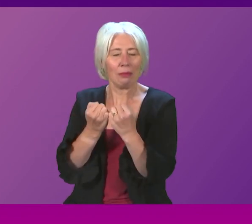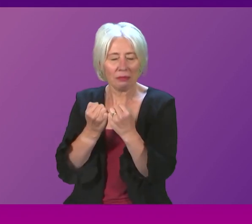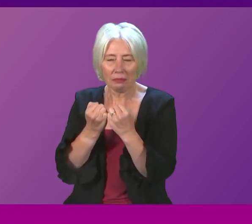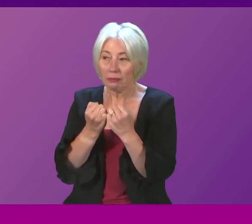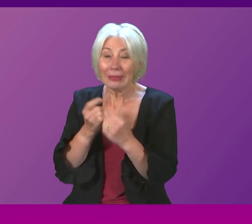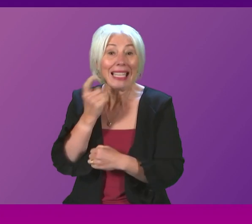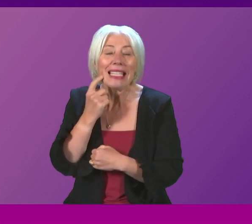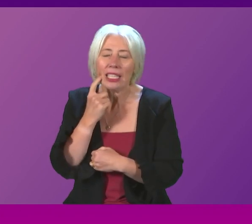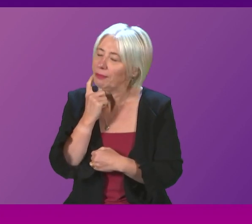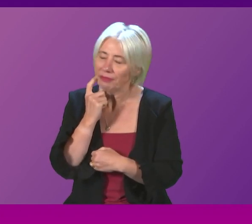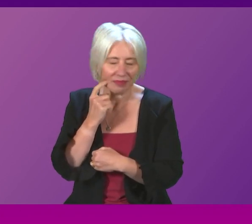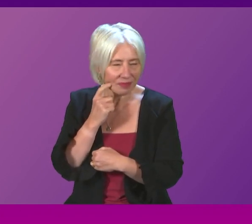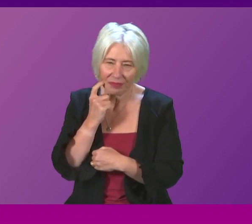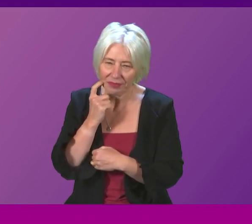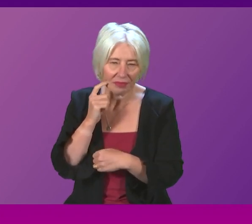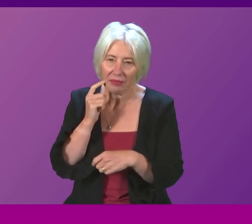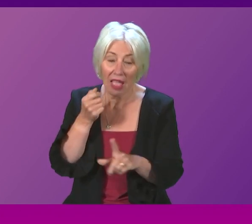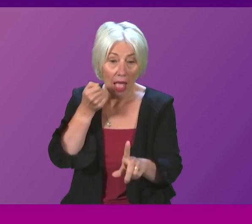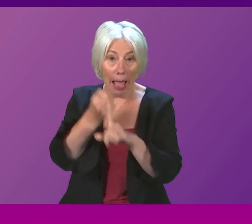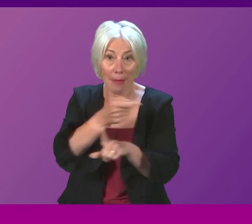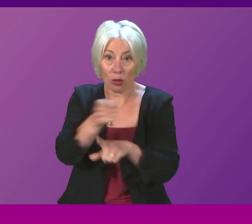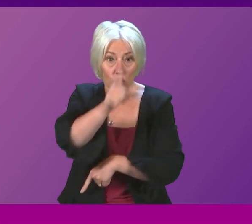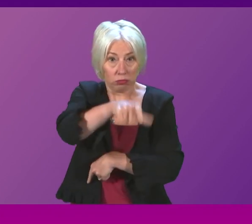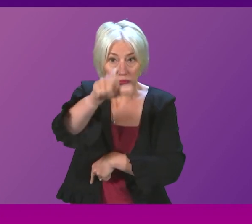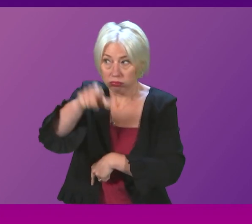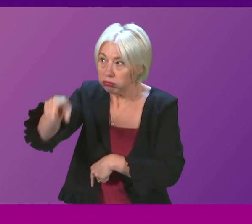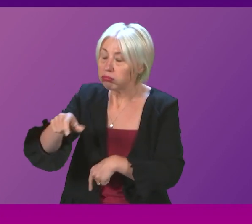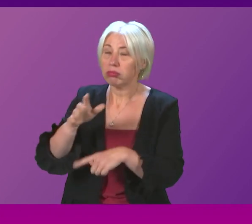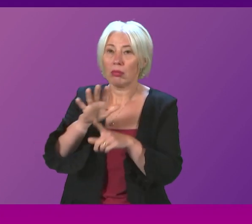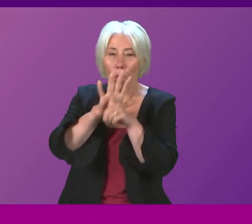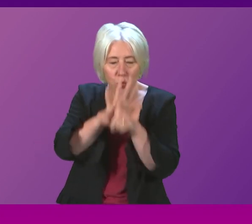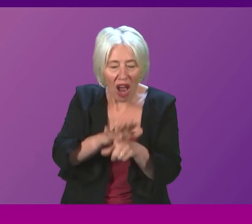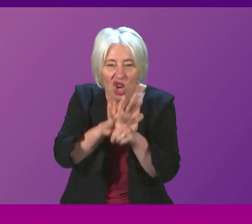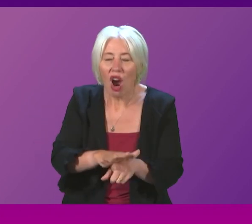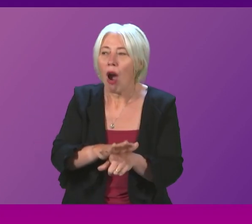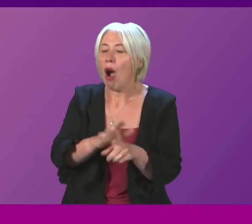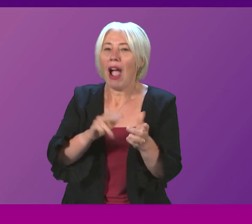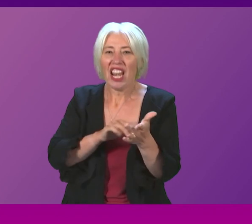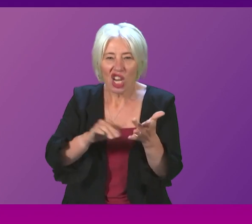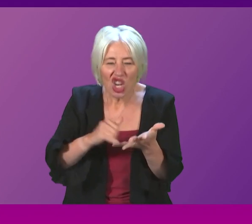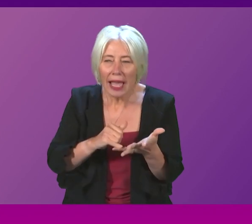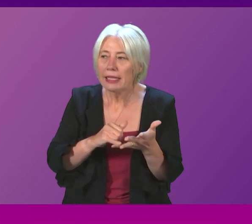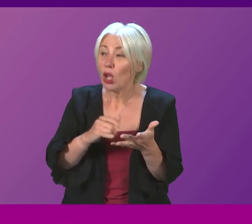All of us acutely understand their impact on patients and the pressure on our NHS.